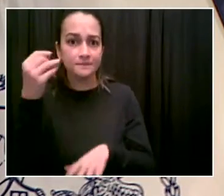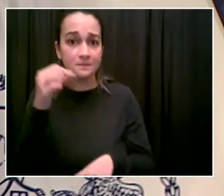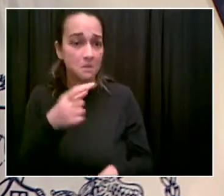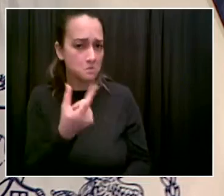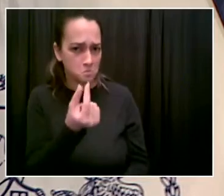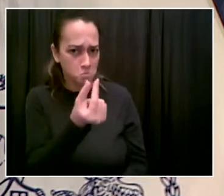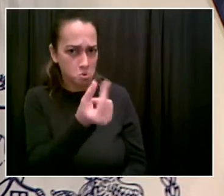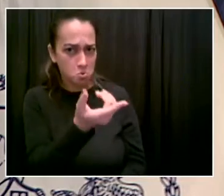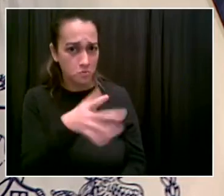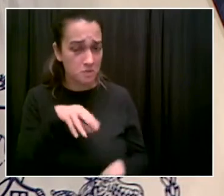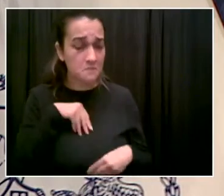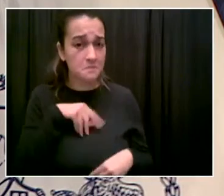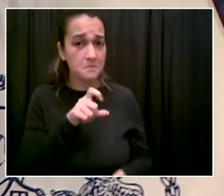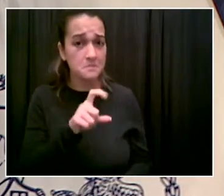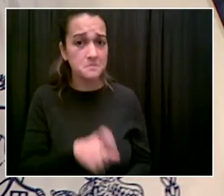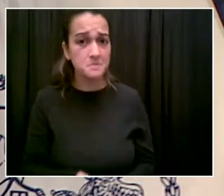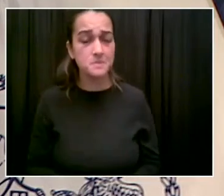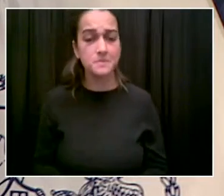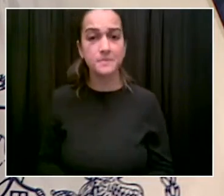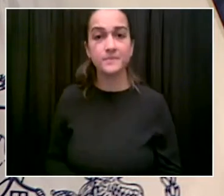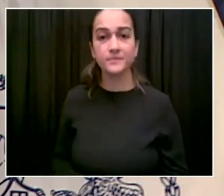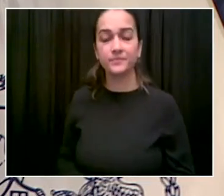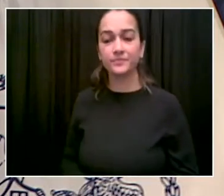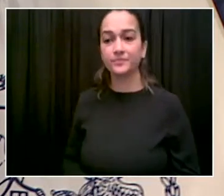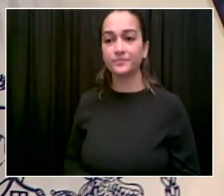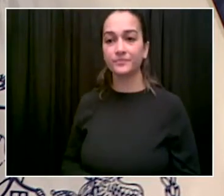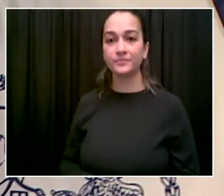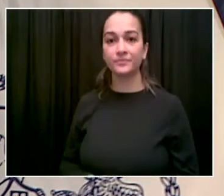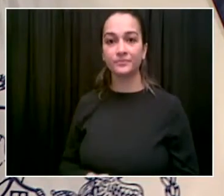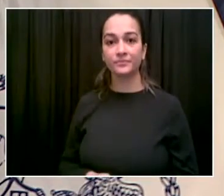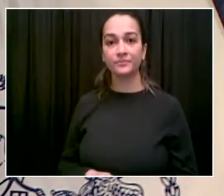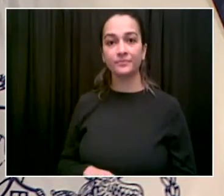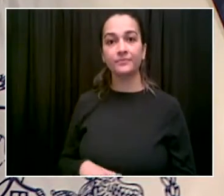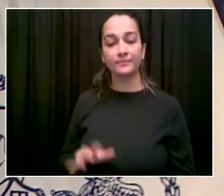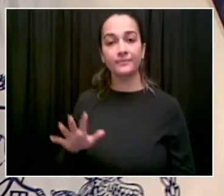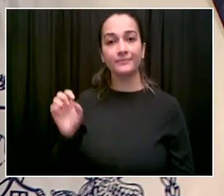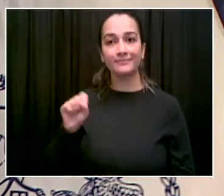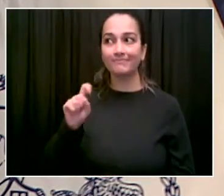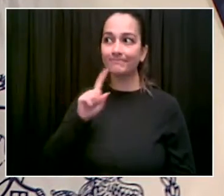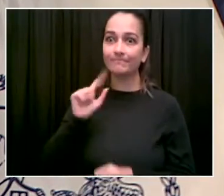SAY THAT FOR YEARS THE FORMER FORMAL PARADE WAS A BIG DEAL WITH HUE G